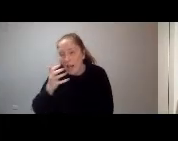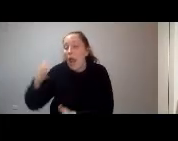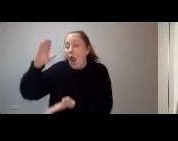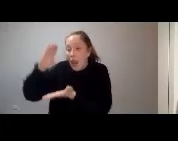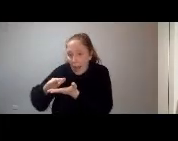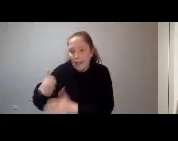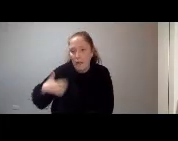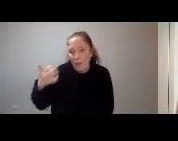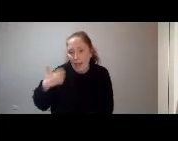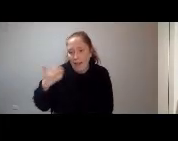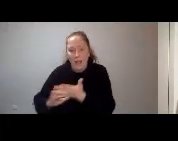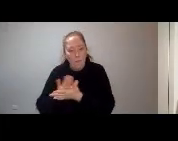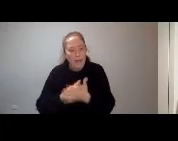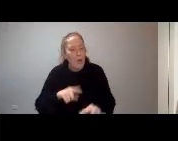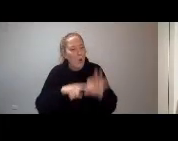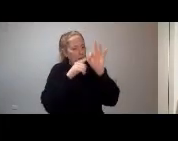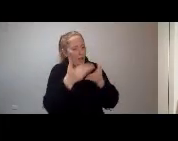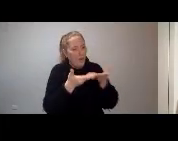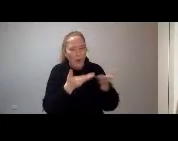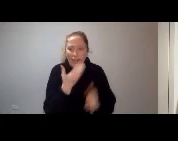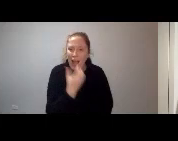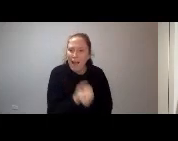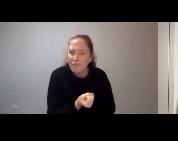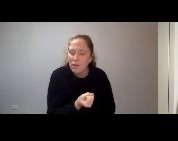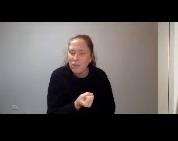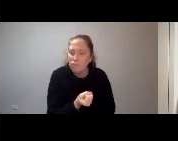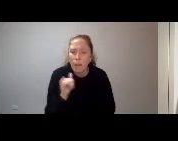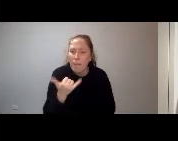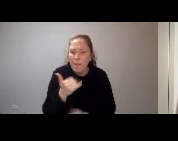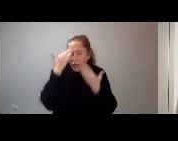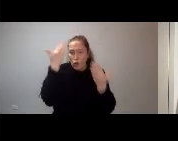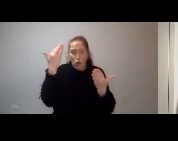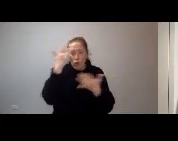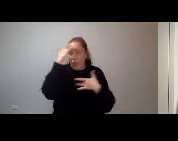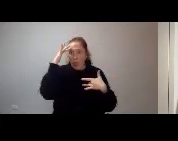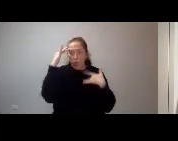of when things are going wrong and are more likely to pick it up. So,